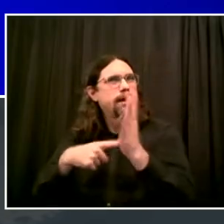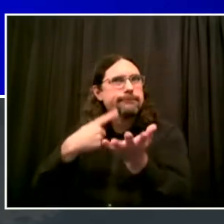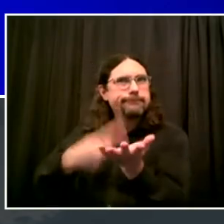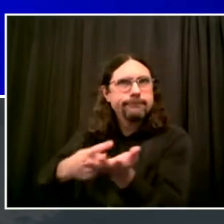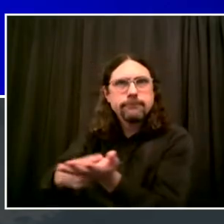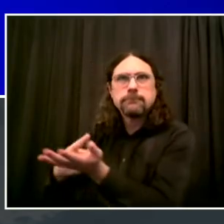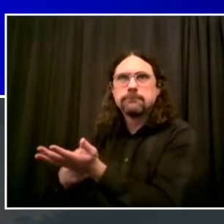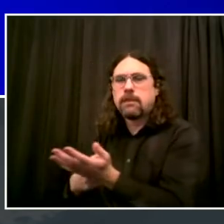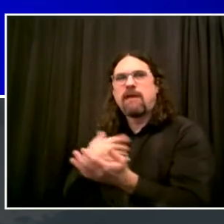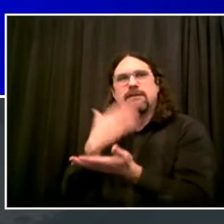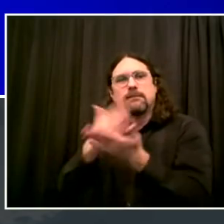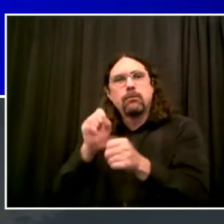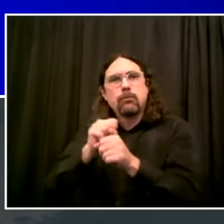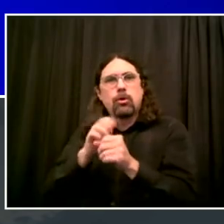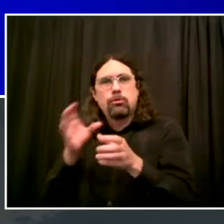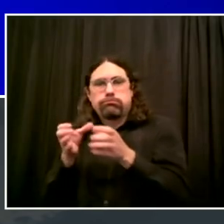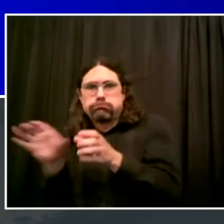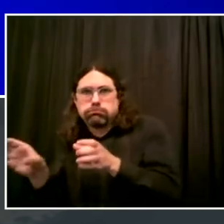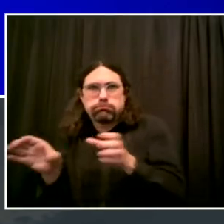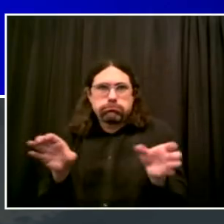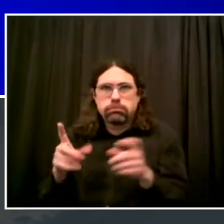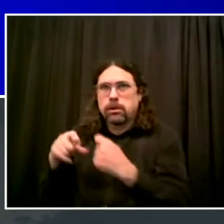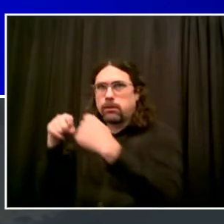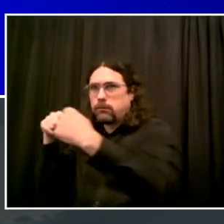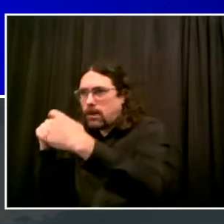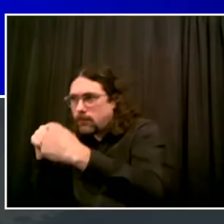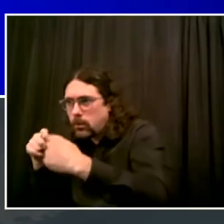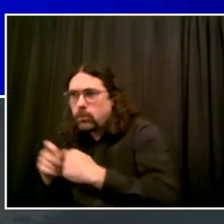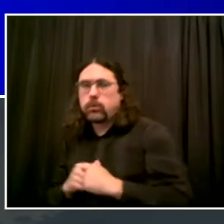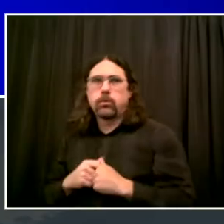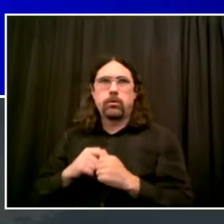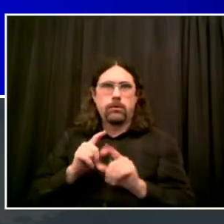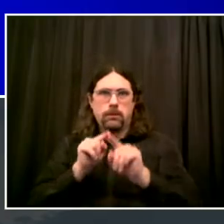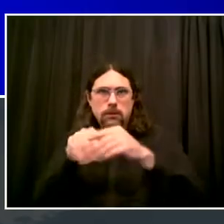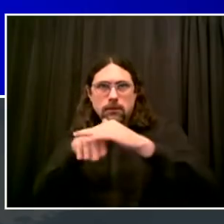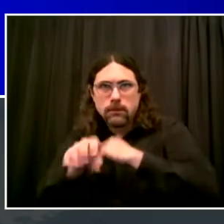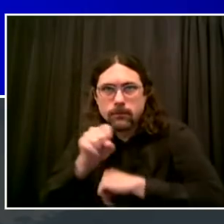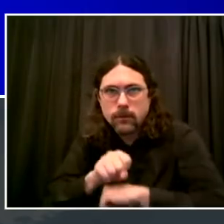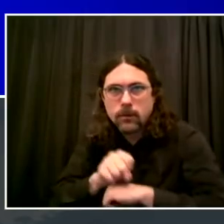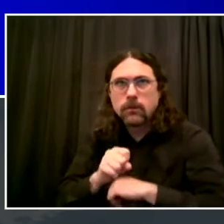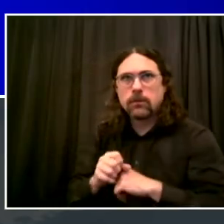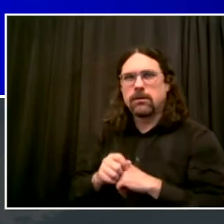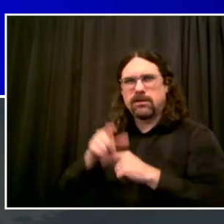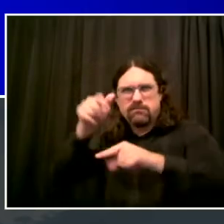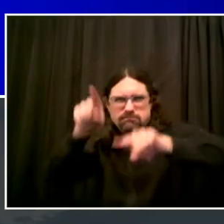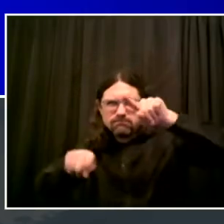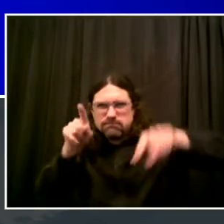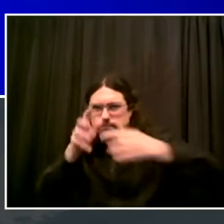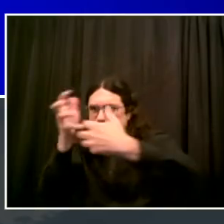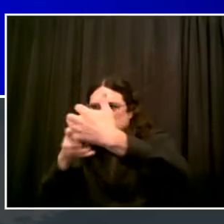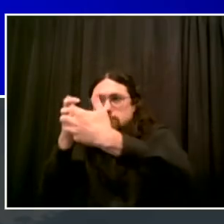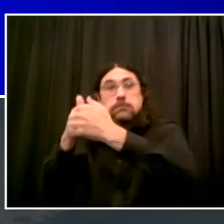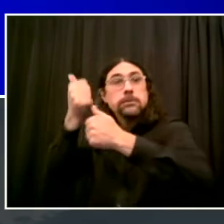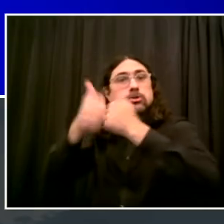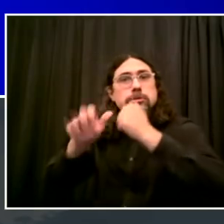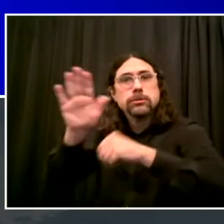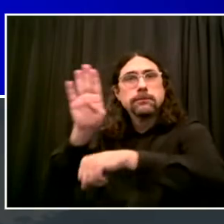PEOPLE THERE IN PERSON.